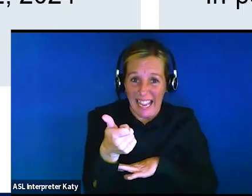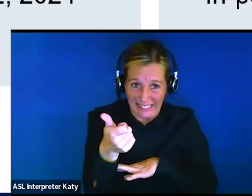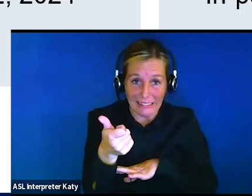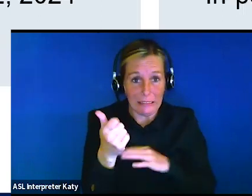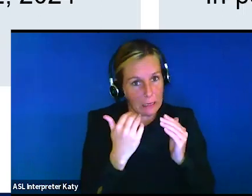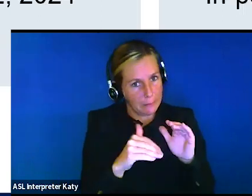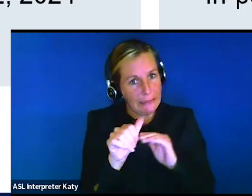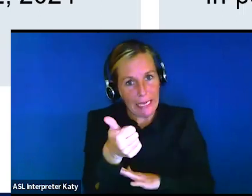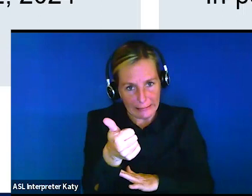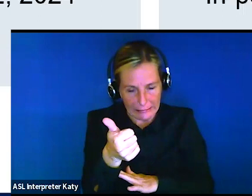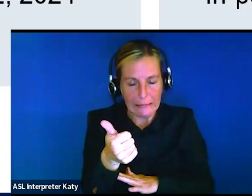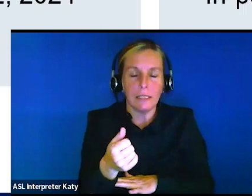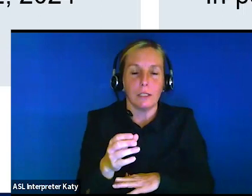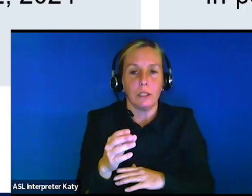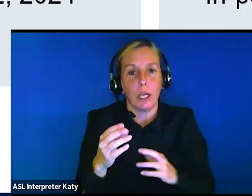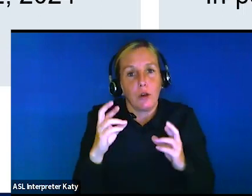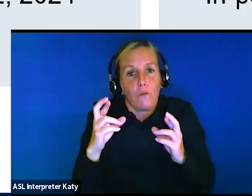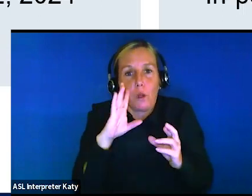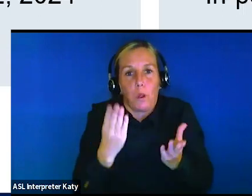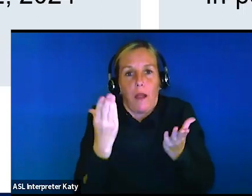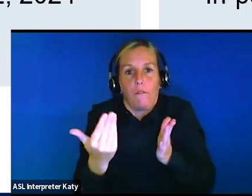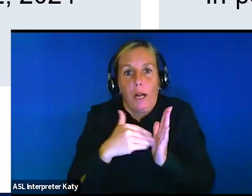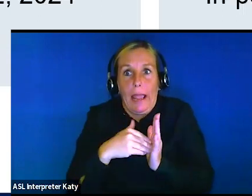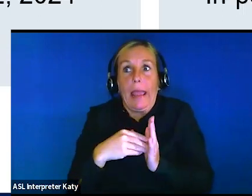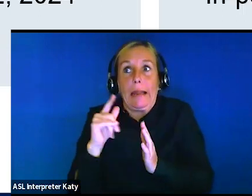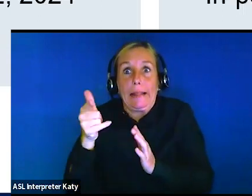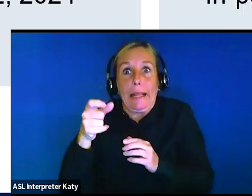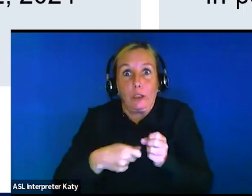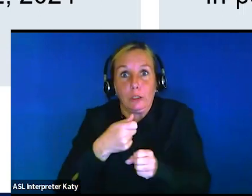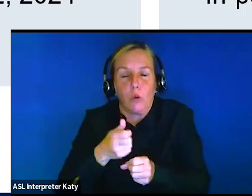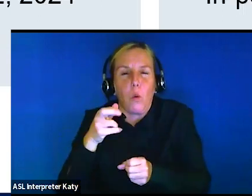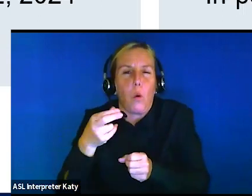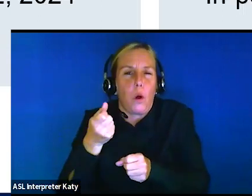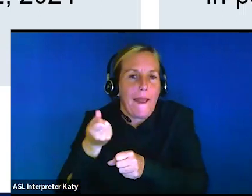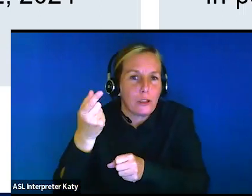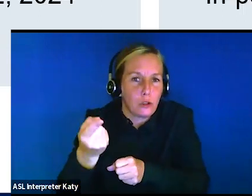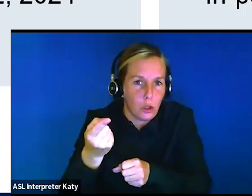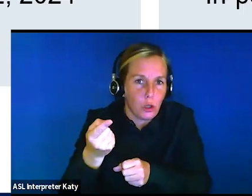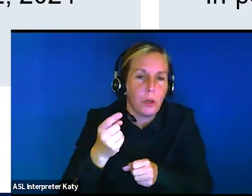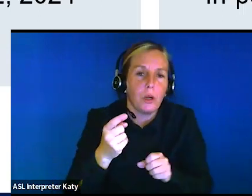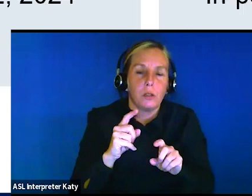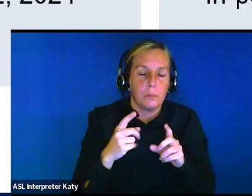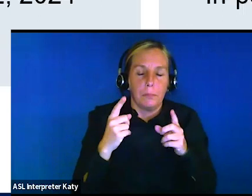in this year or into next year. But we will select ten states,